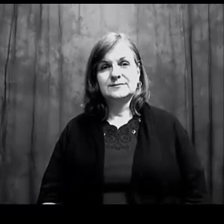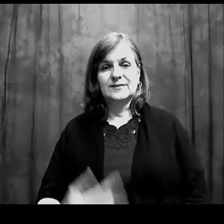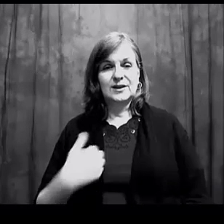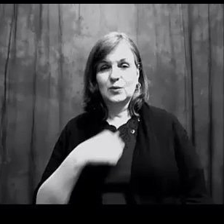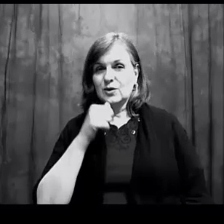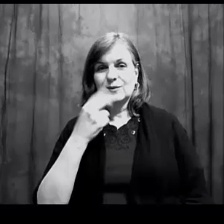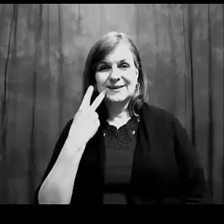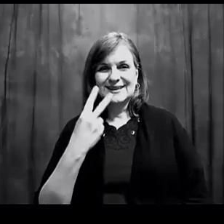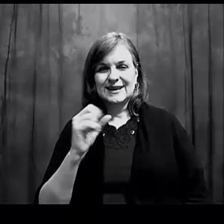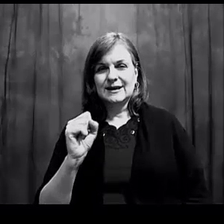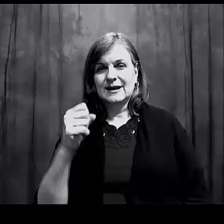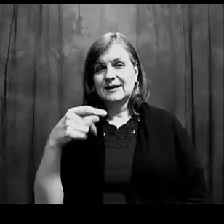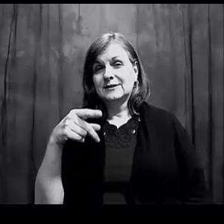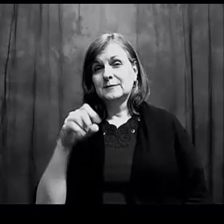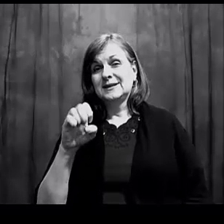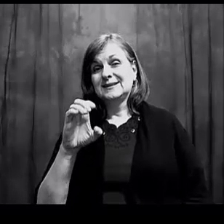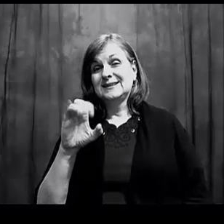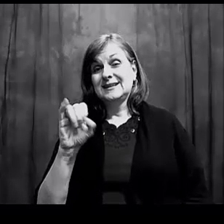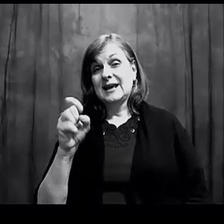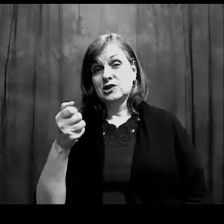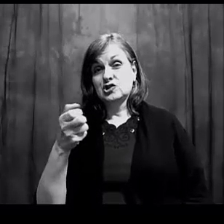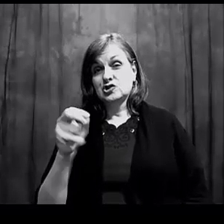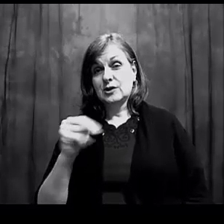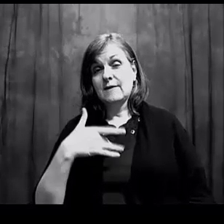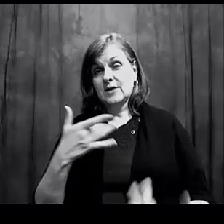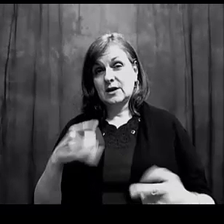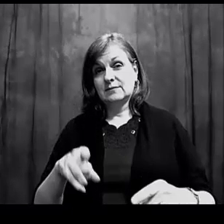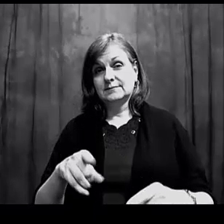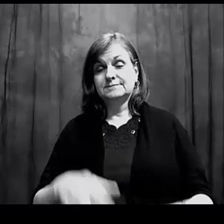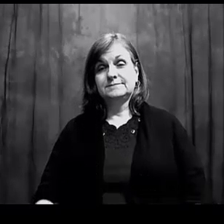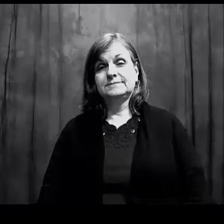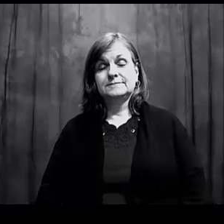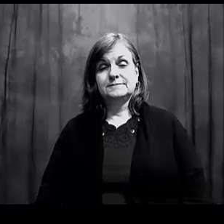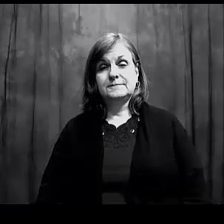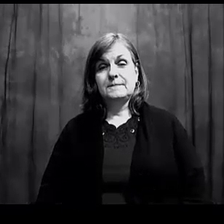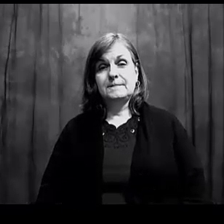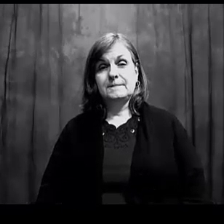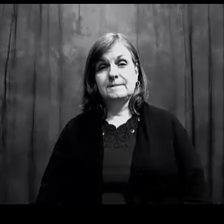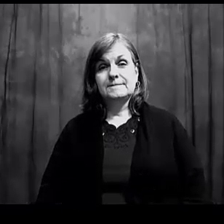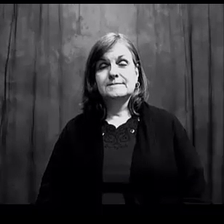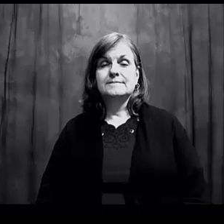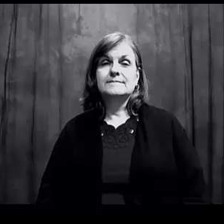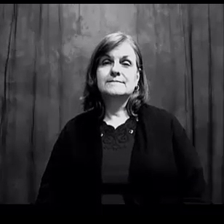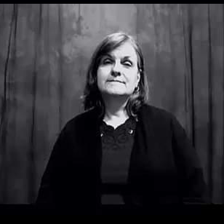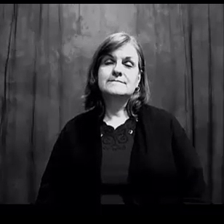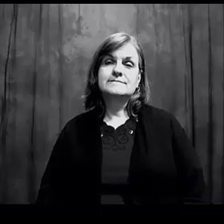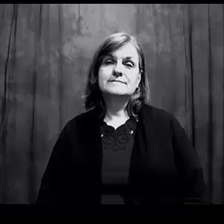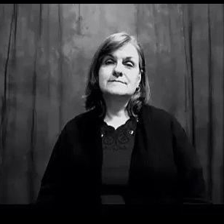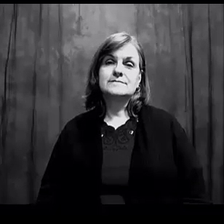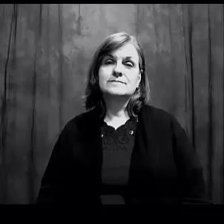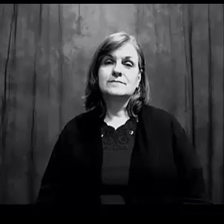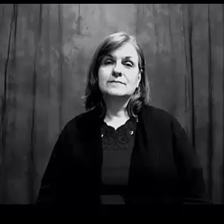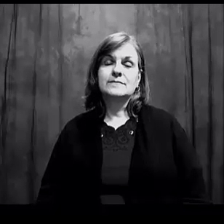we don't get a speciation event